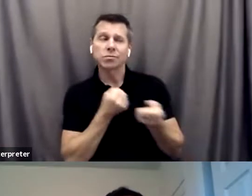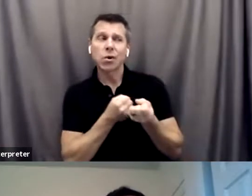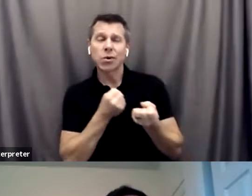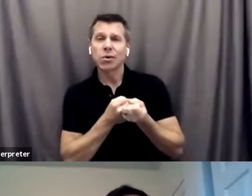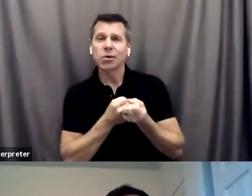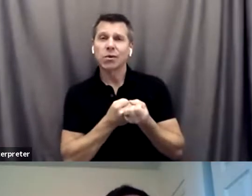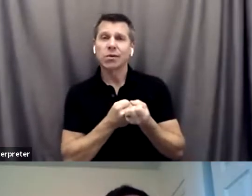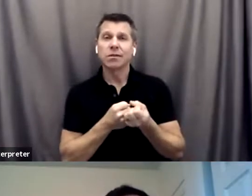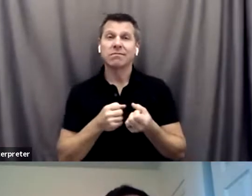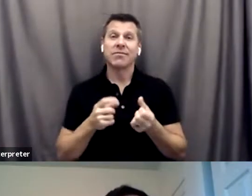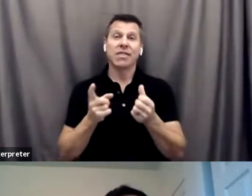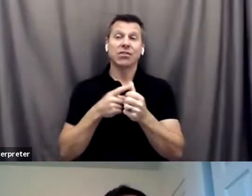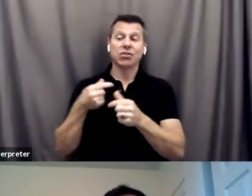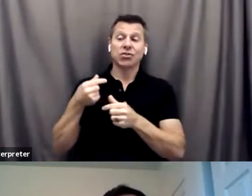gender, first gen low income students, Mayor Robert,